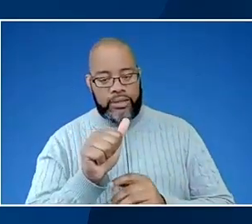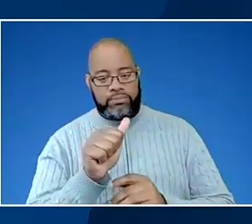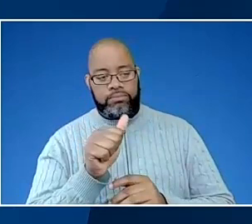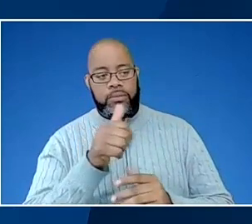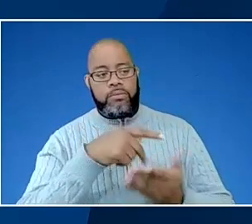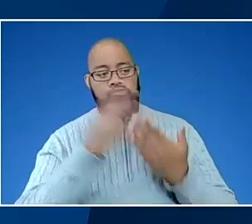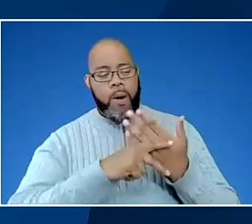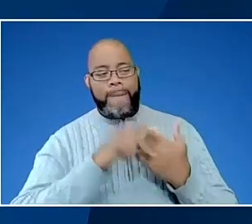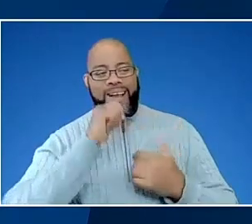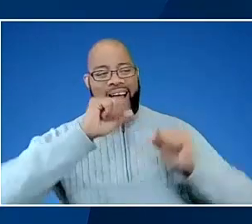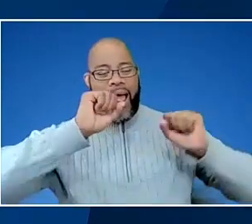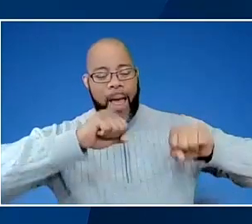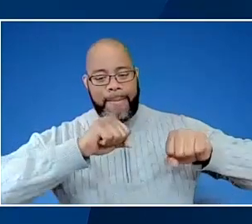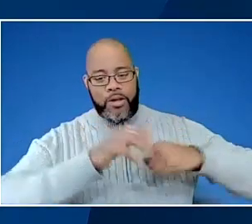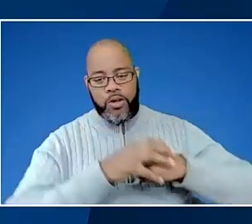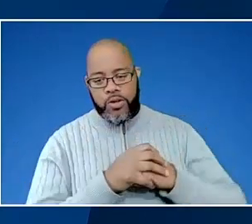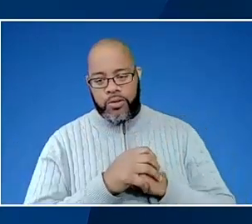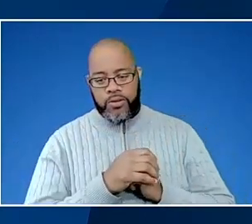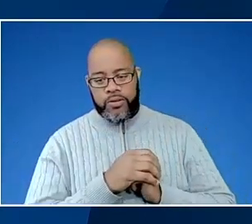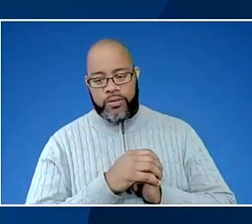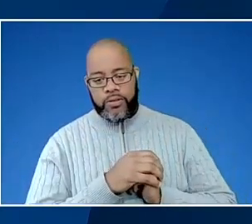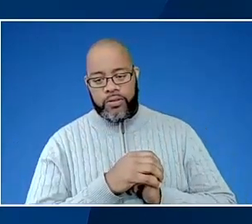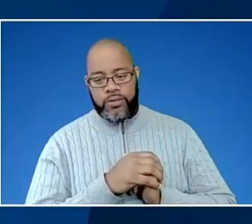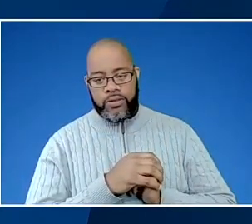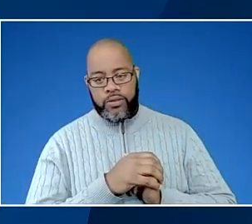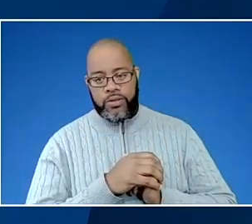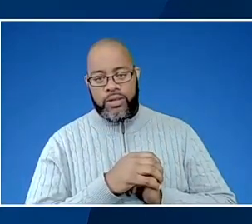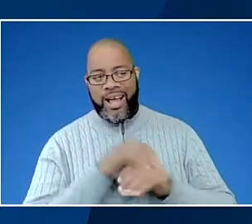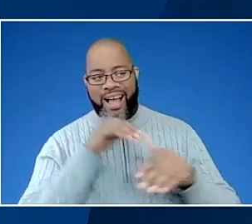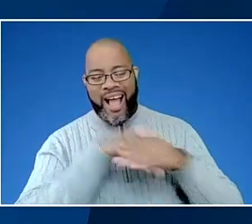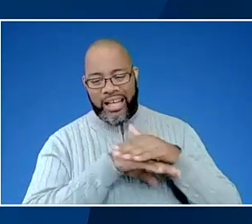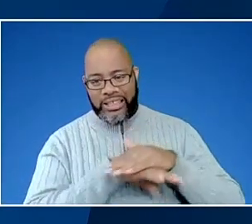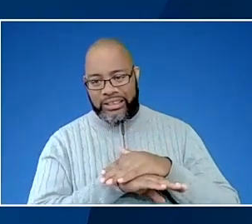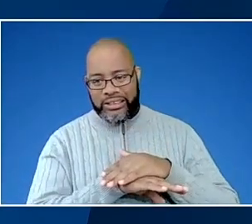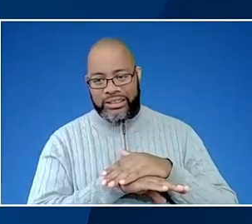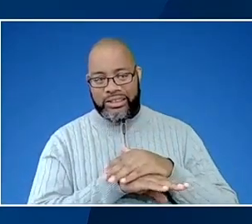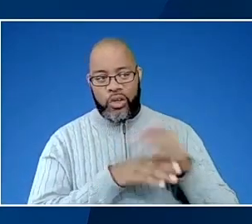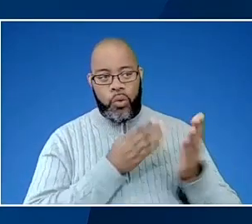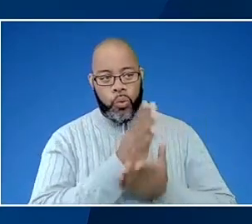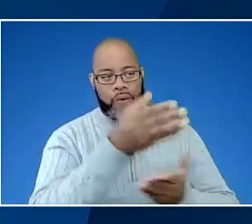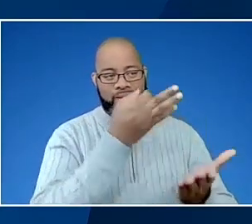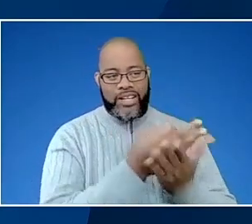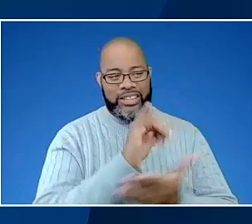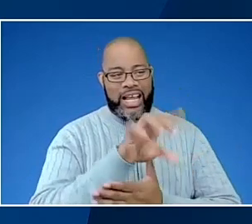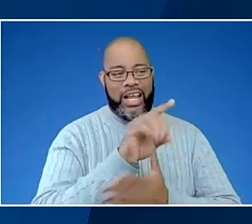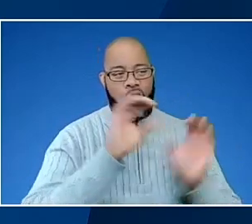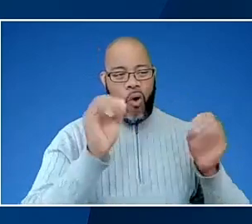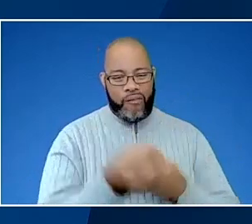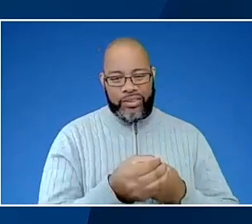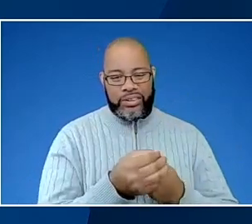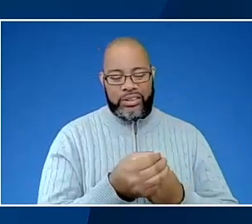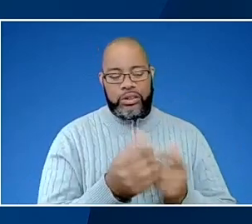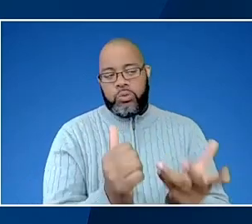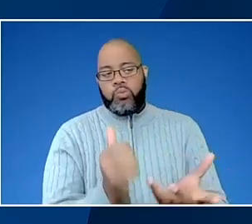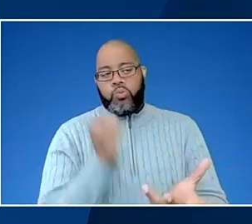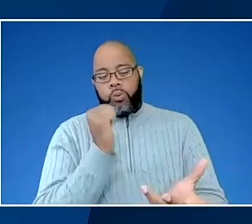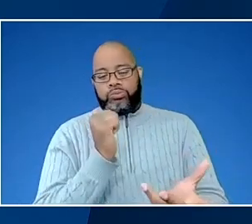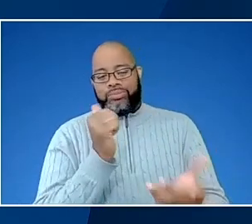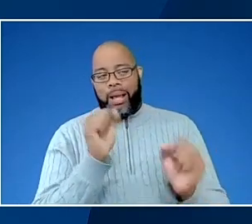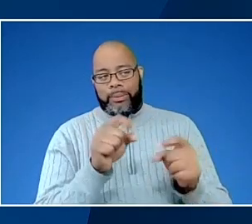to access that through their financial aid offices or won't be able to. So it's going to be a lot harder for